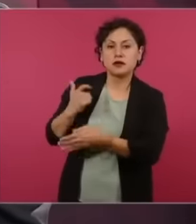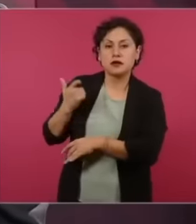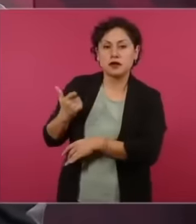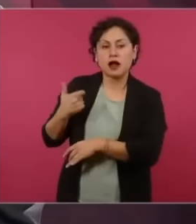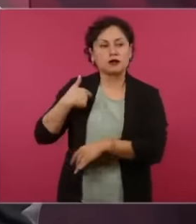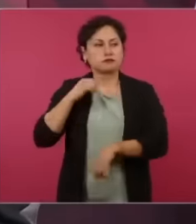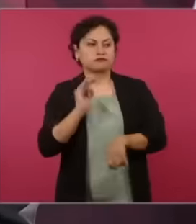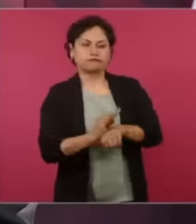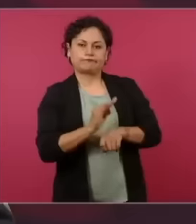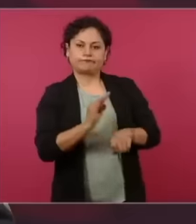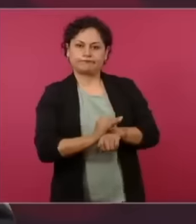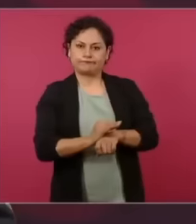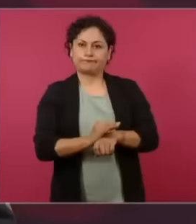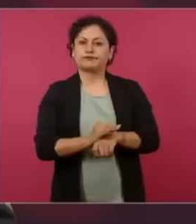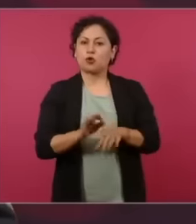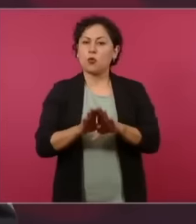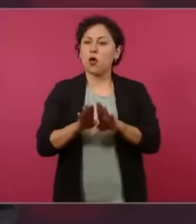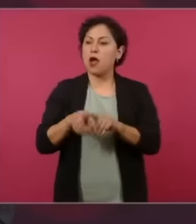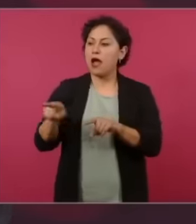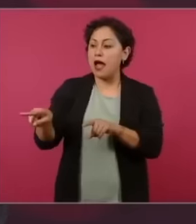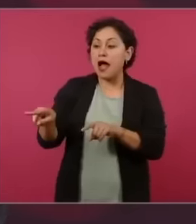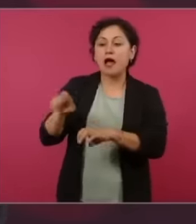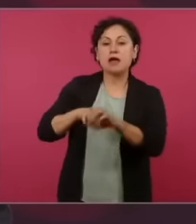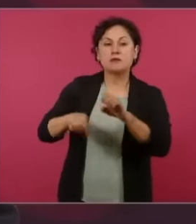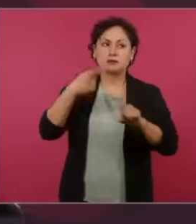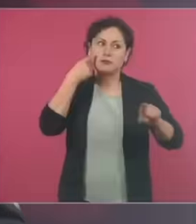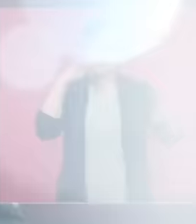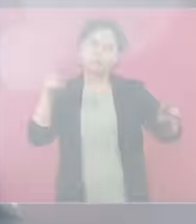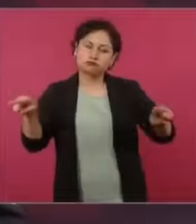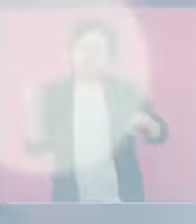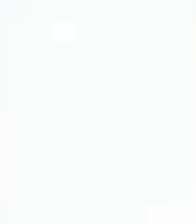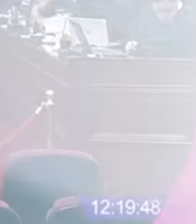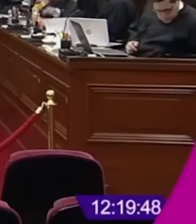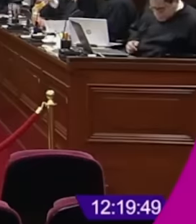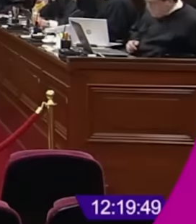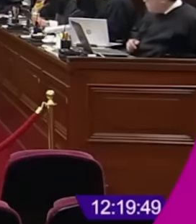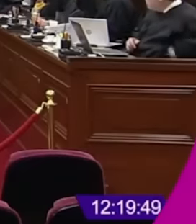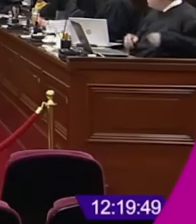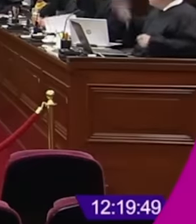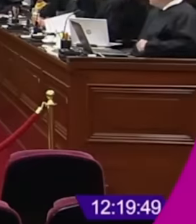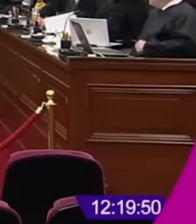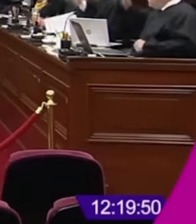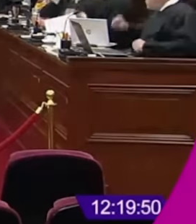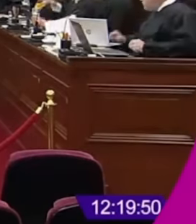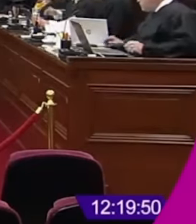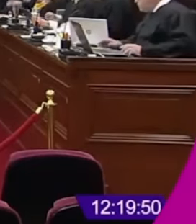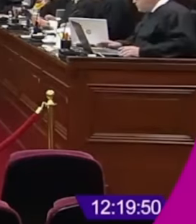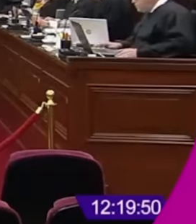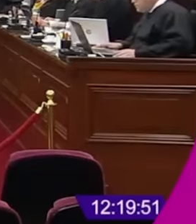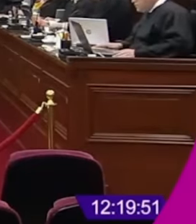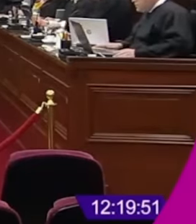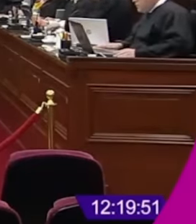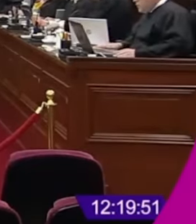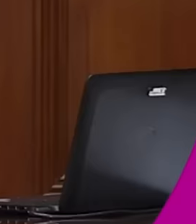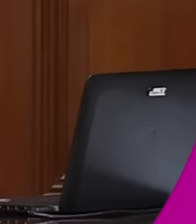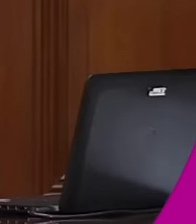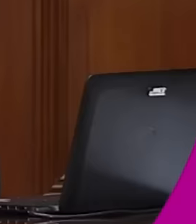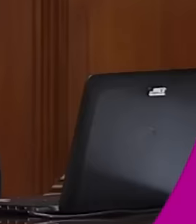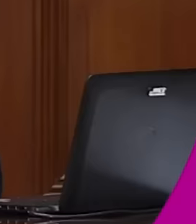swing. Lately eight ministers have presented their resignation but they have done so